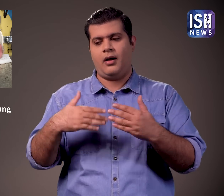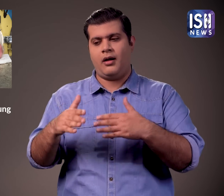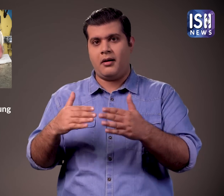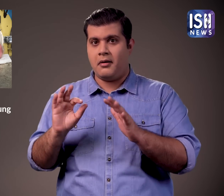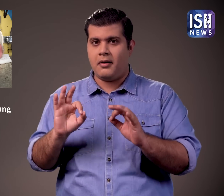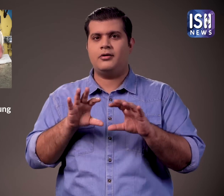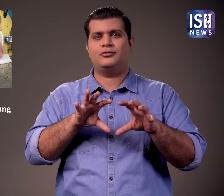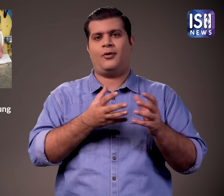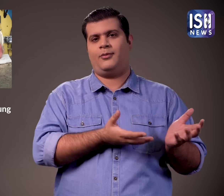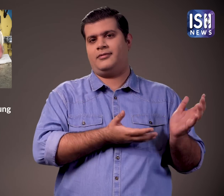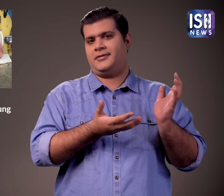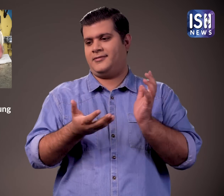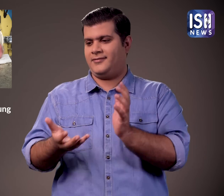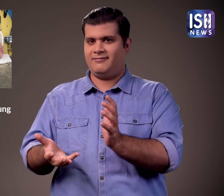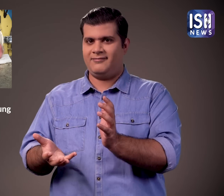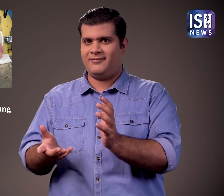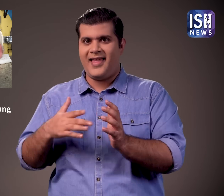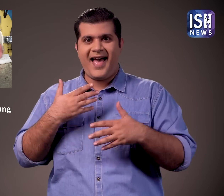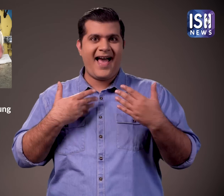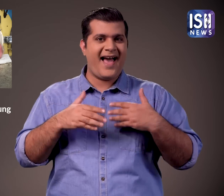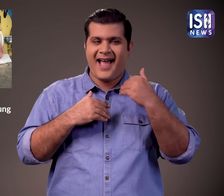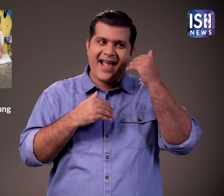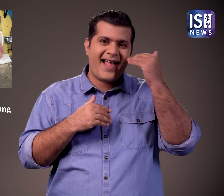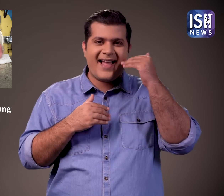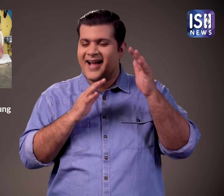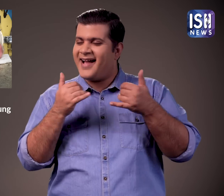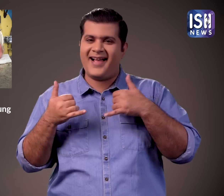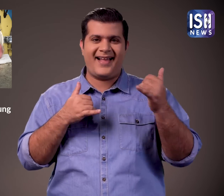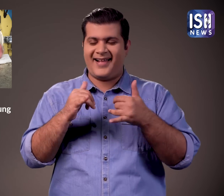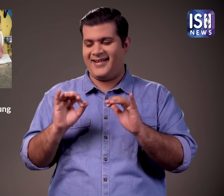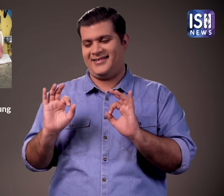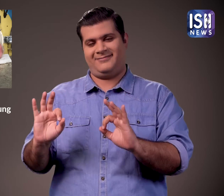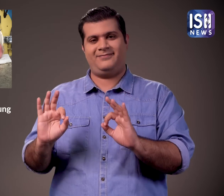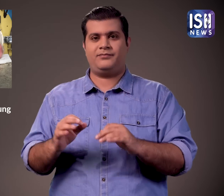After few days, he finally got the dog and was super happy.